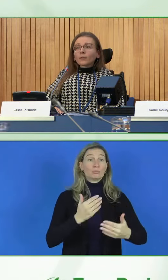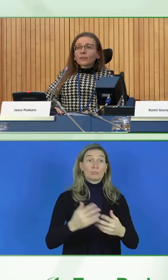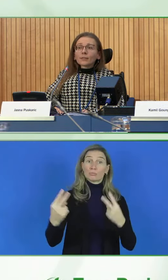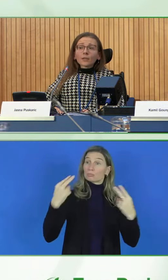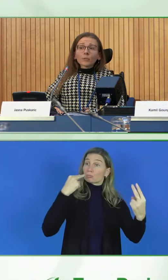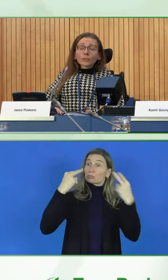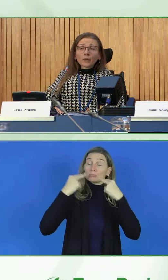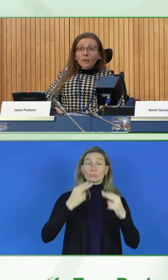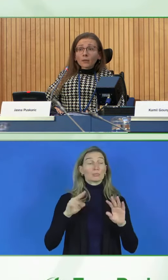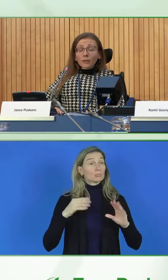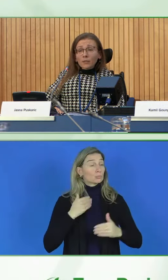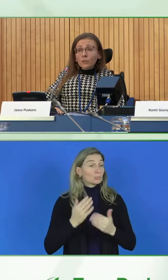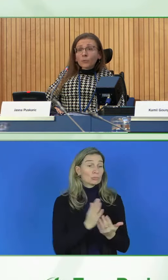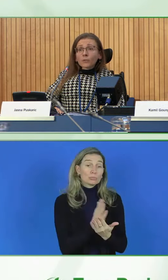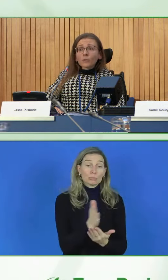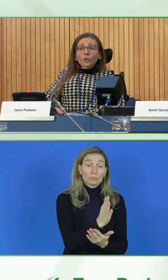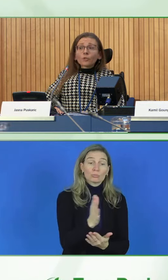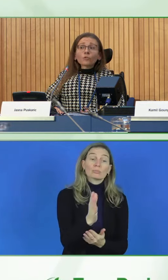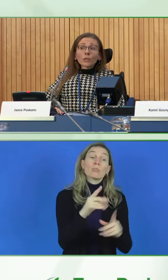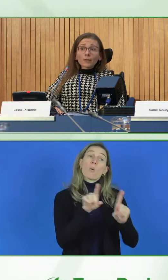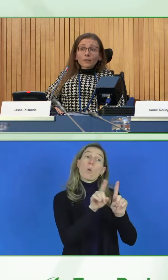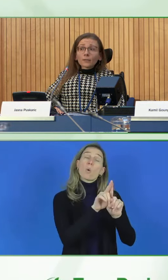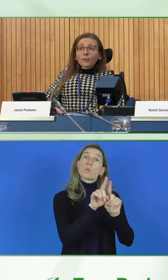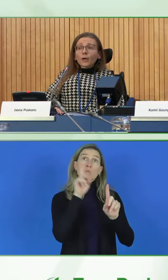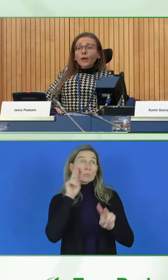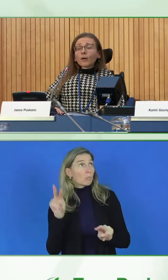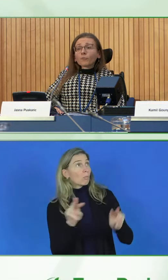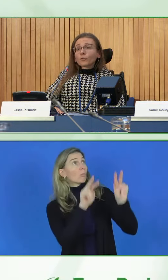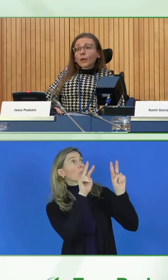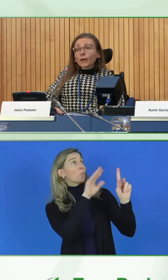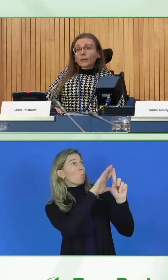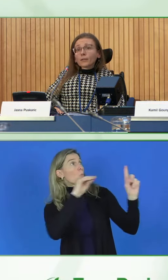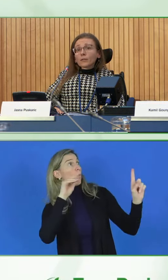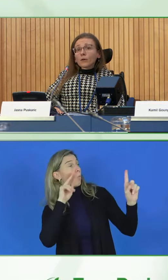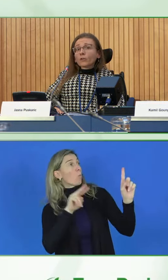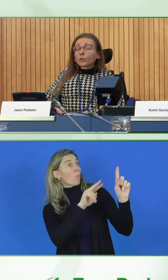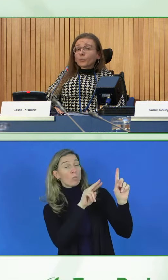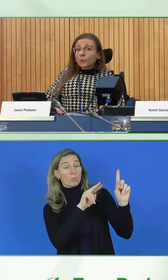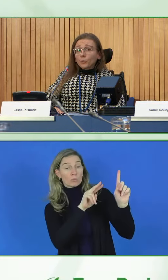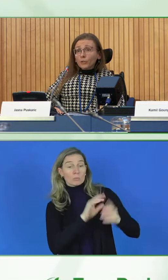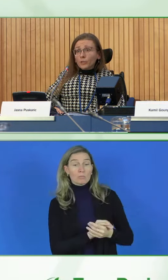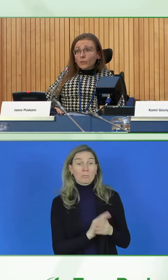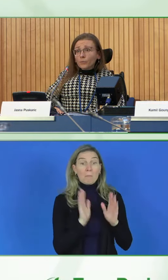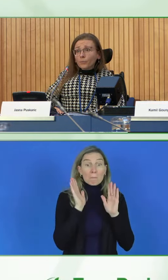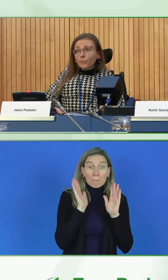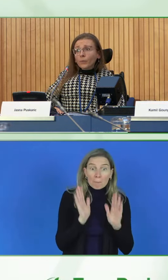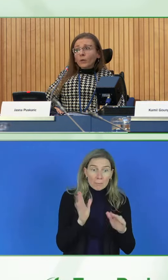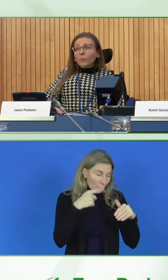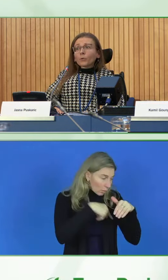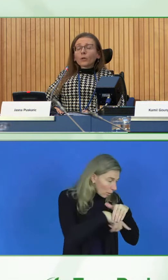Disabled customers do not have to act as entrepreneurs because